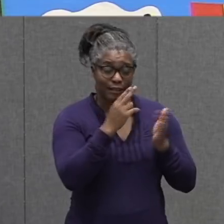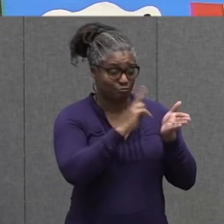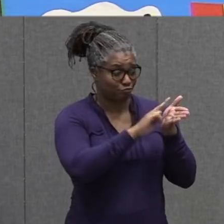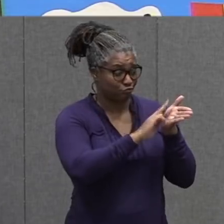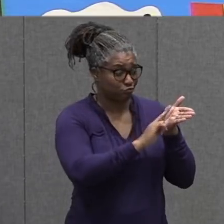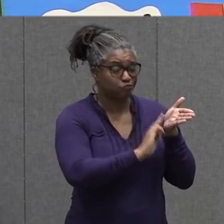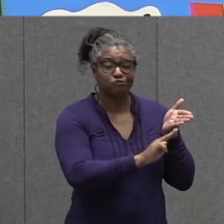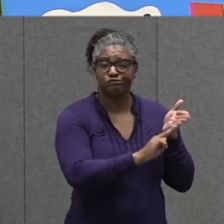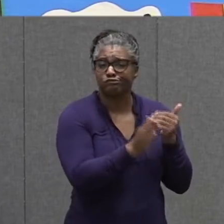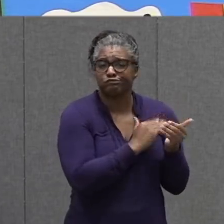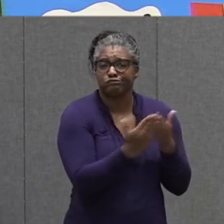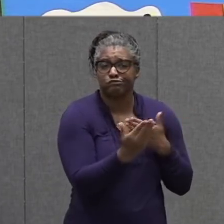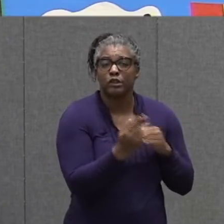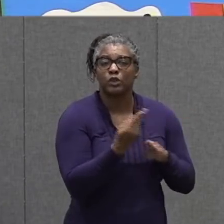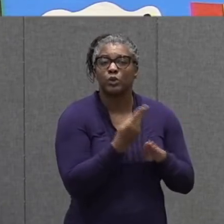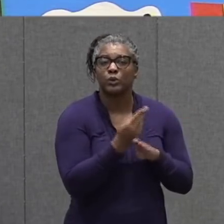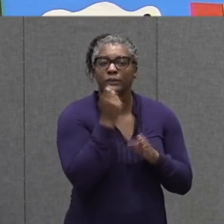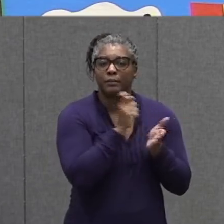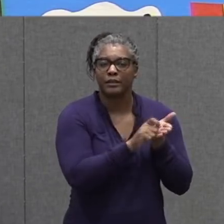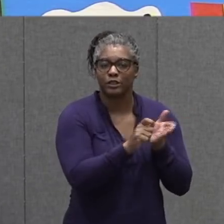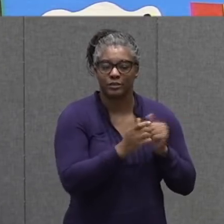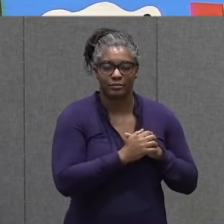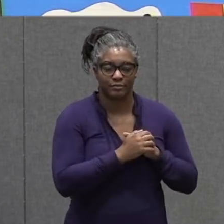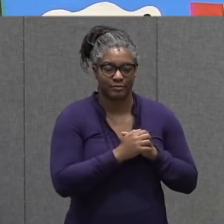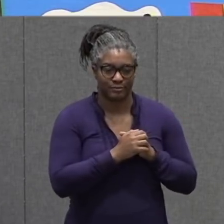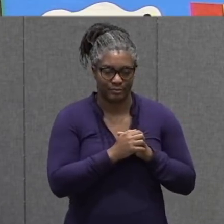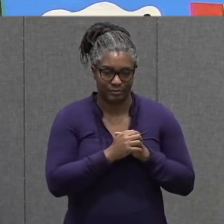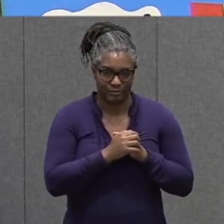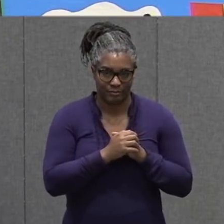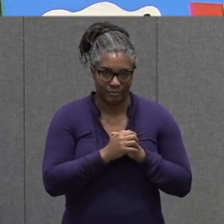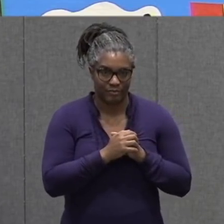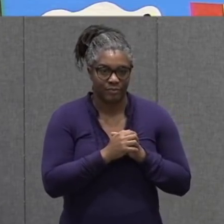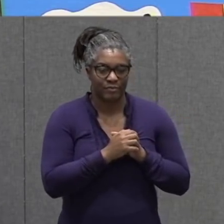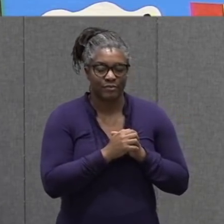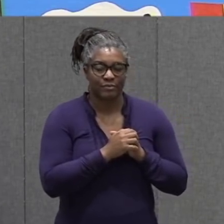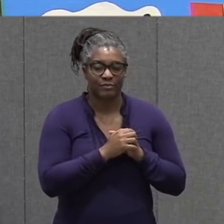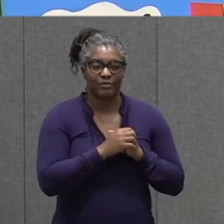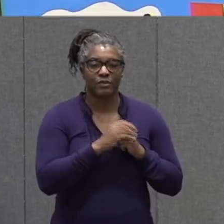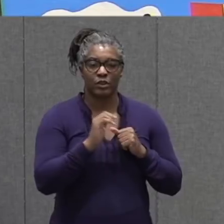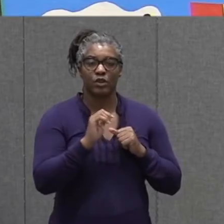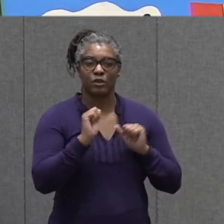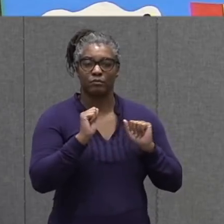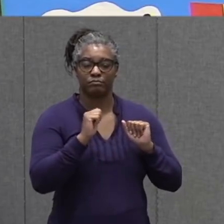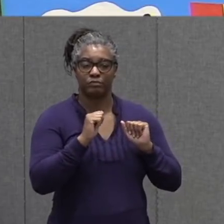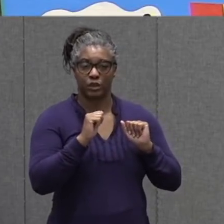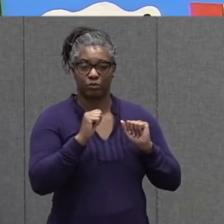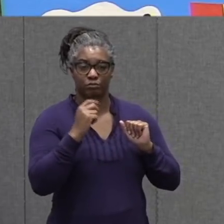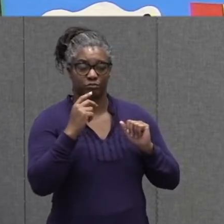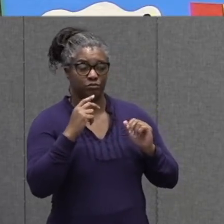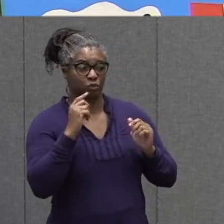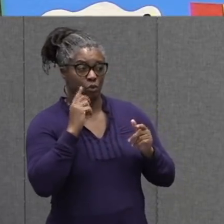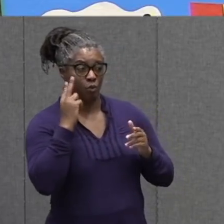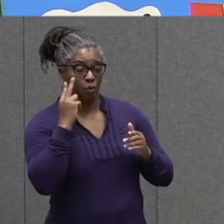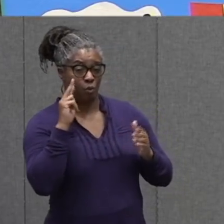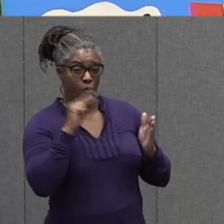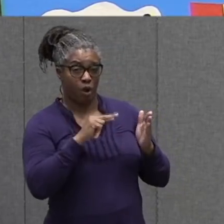don't worry. You can follow along with me right up here. All right. So I wanted to just remind you